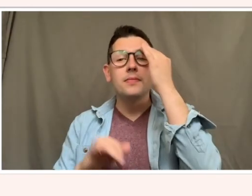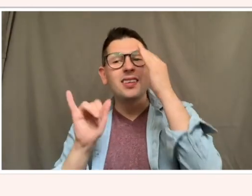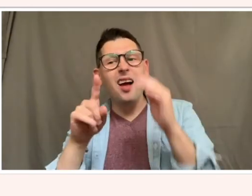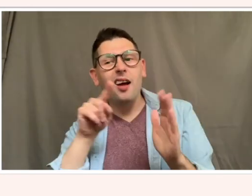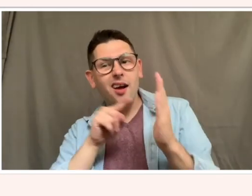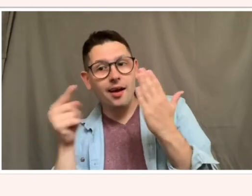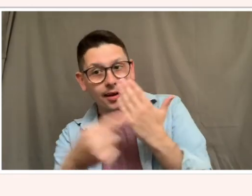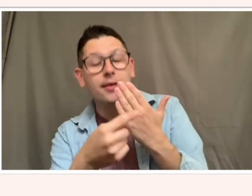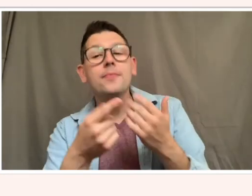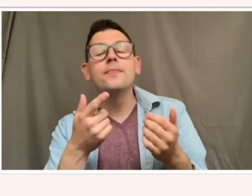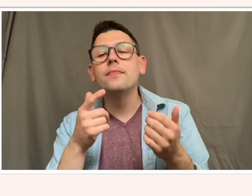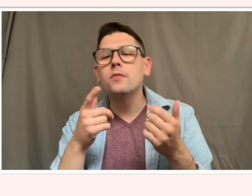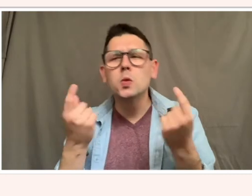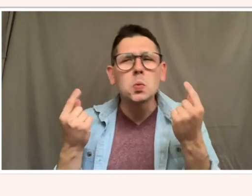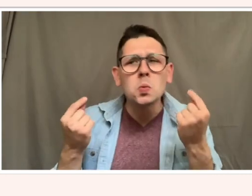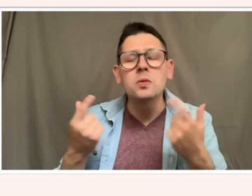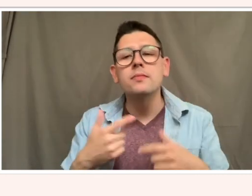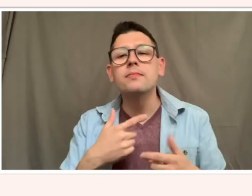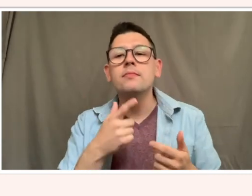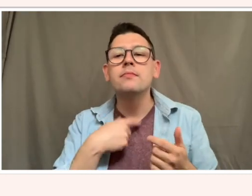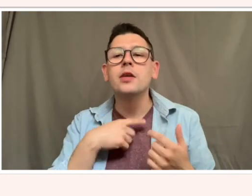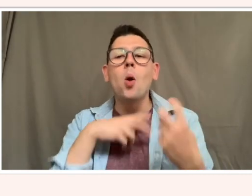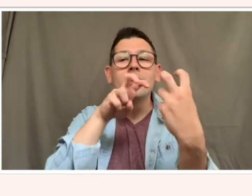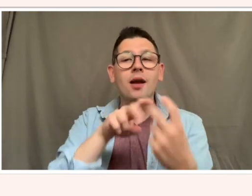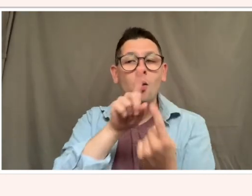to coach them along so they can meet the IEP goals.